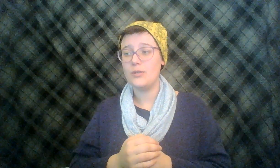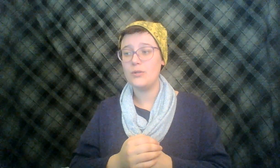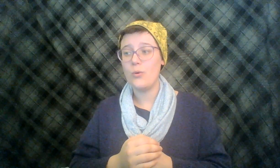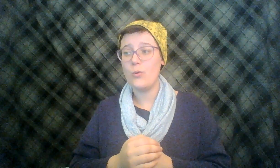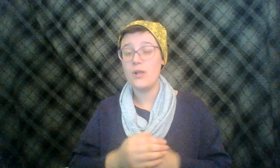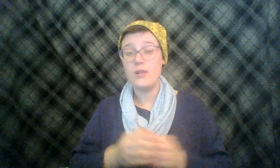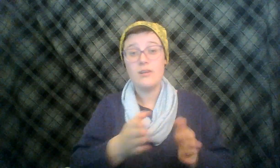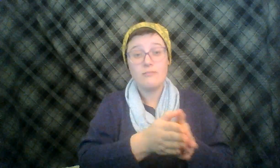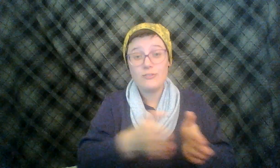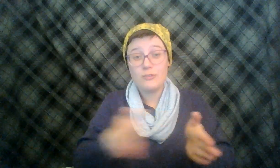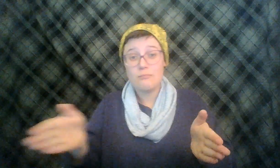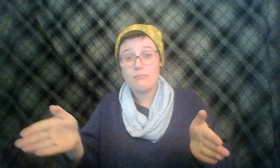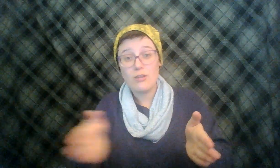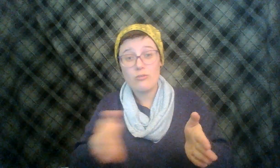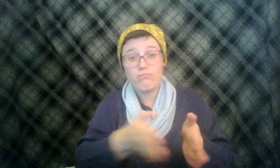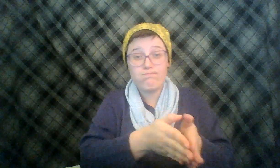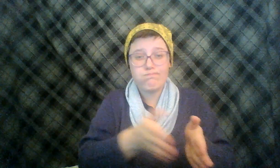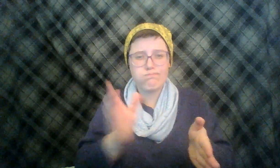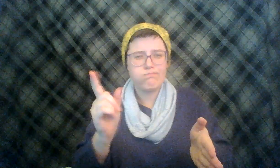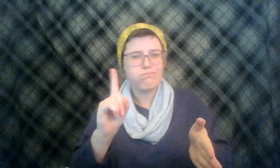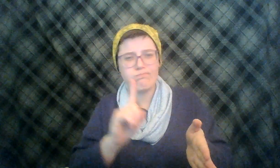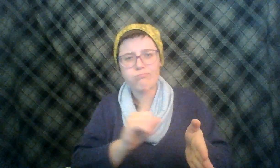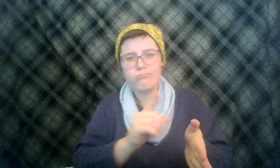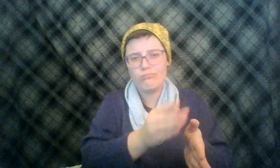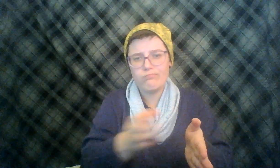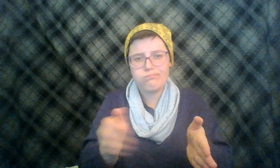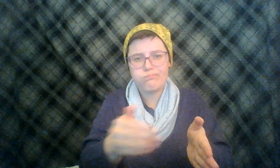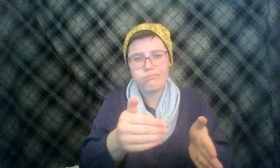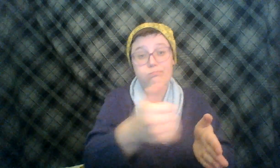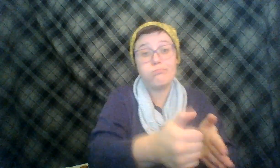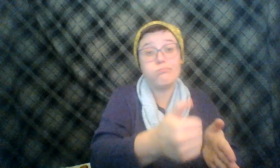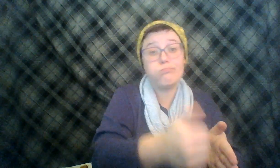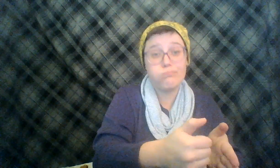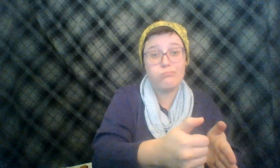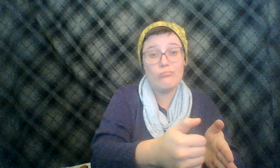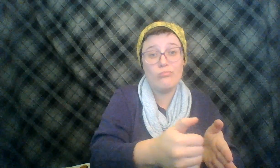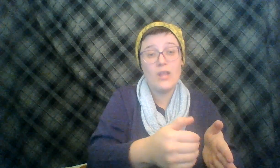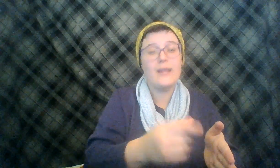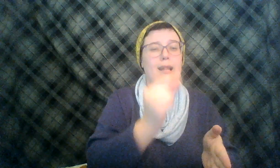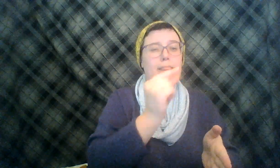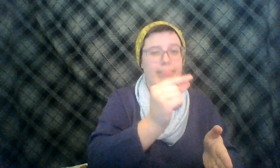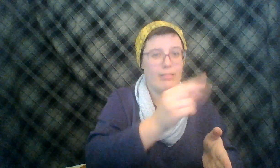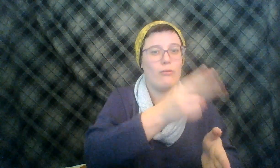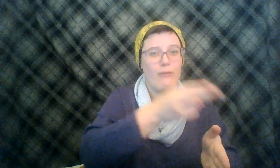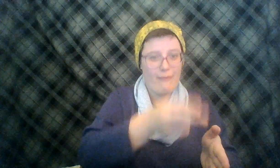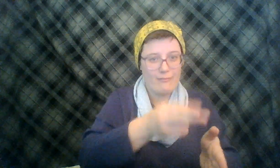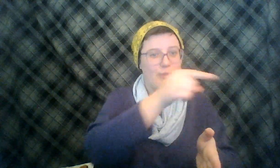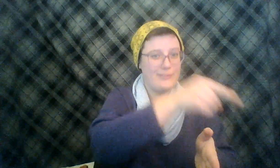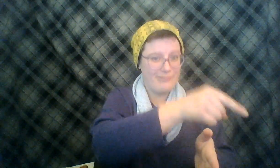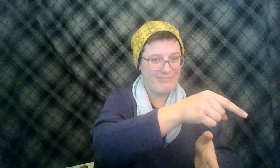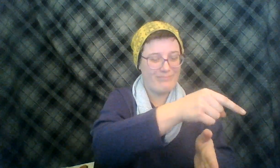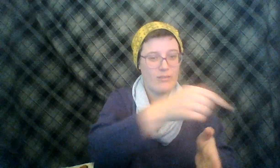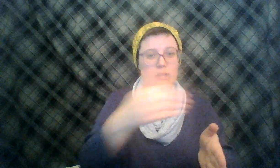So, from that standpoint, someone who is “a little” hard of hearing means that this person is closer to the deaf end of the hearing spectrum—